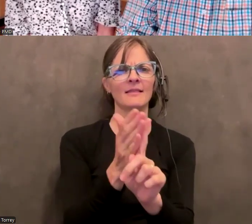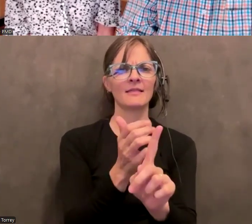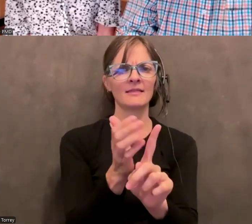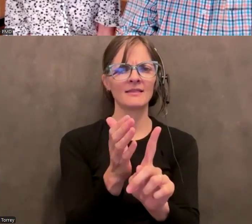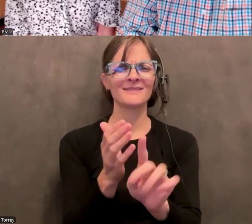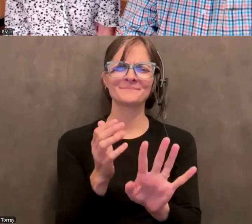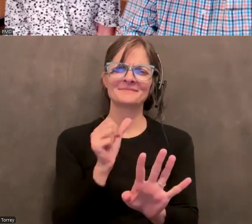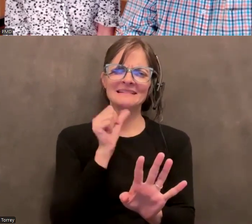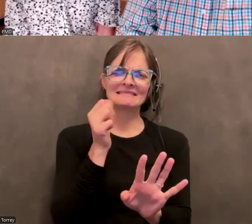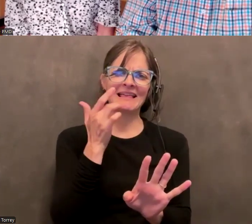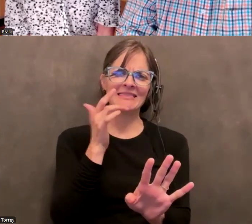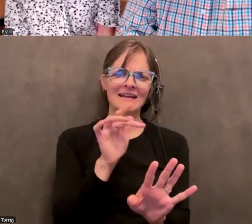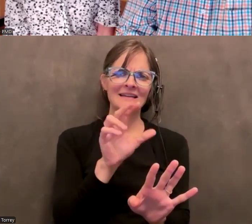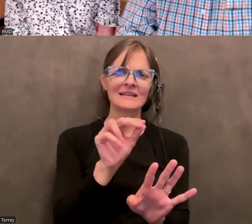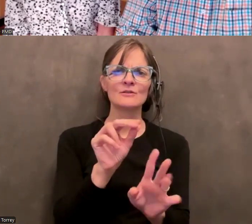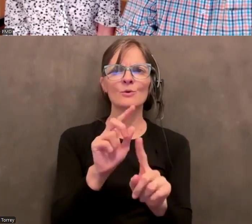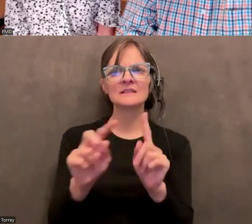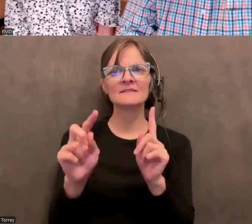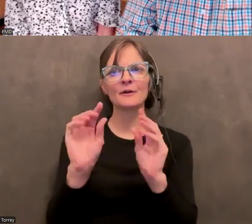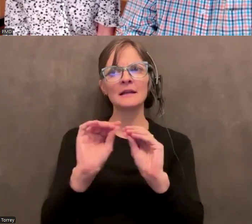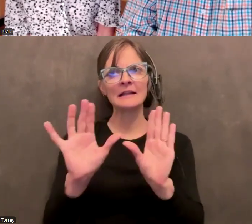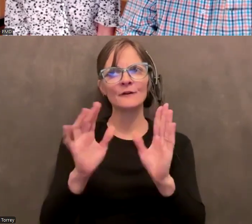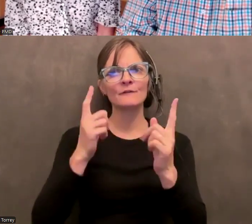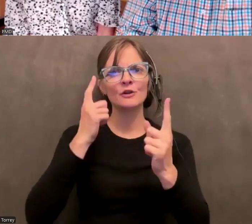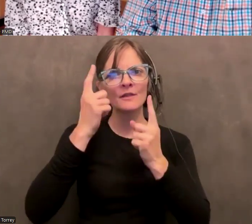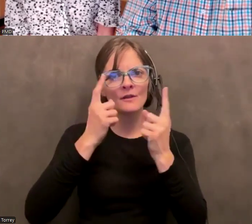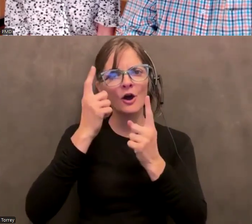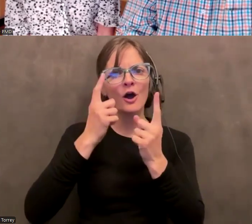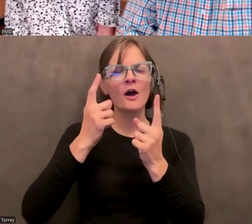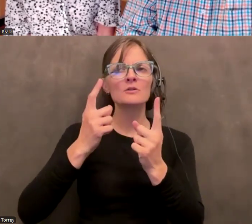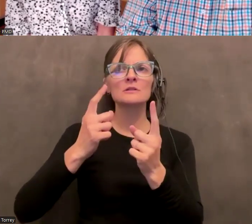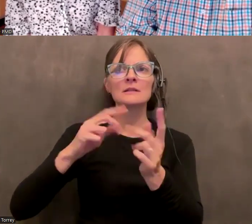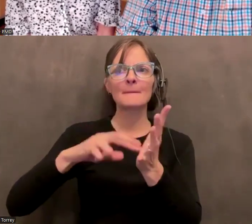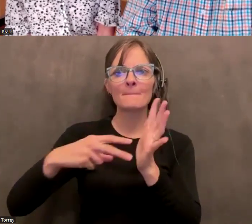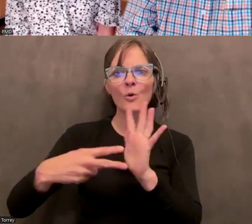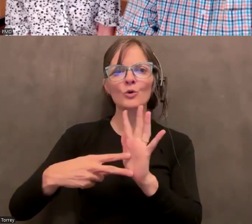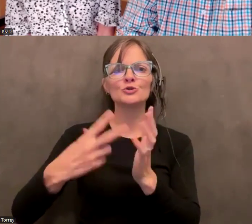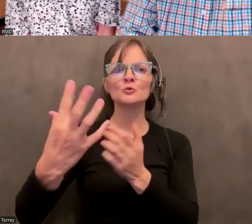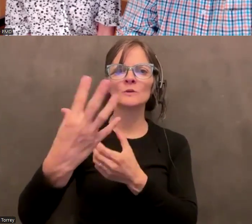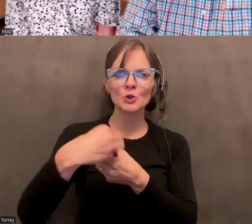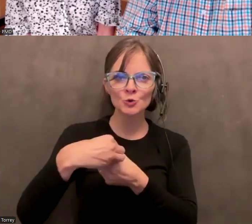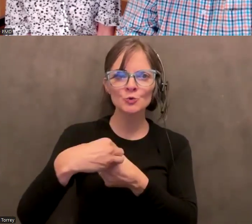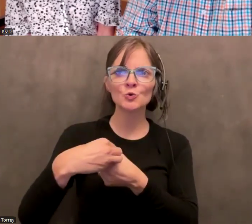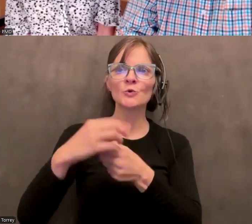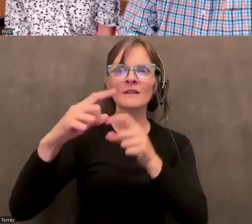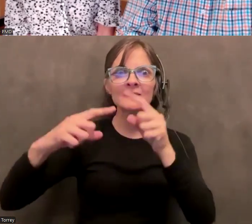to draw in new audiences using a diversity of Wisconsinites and a diversity of environments so people can really see themselves.